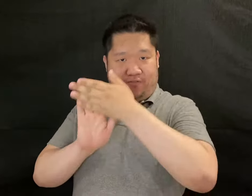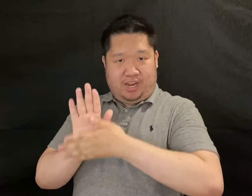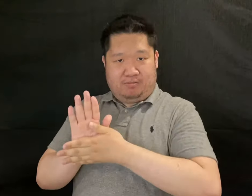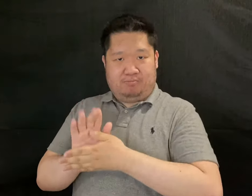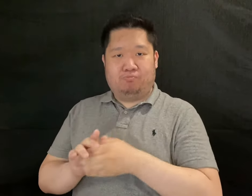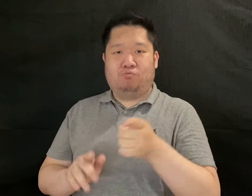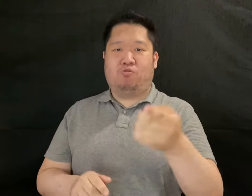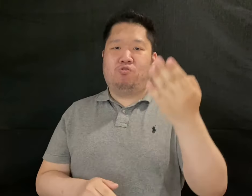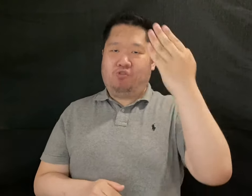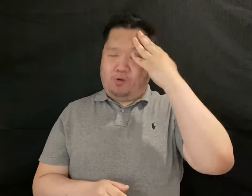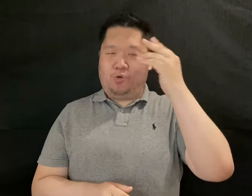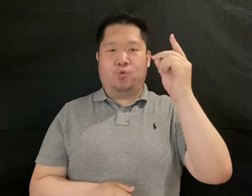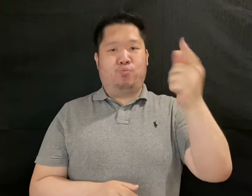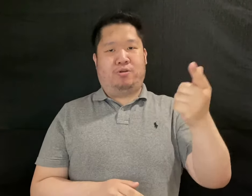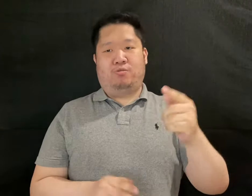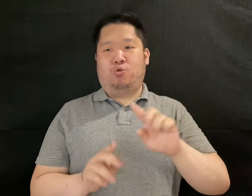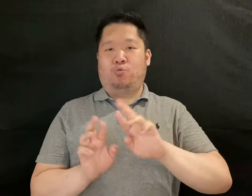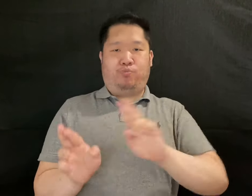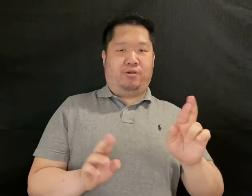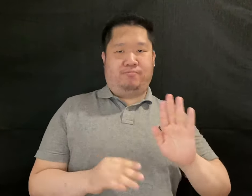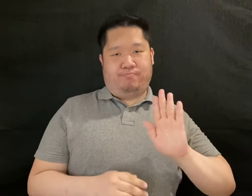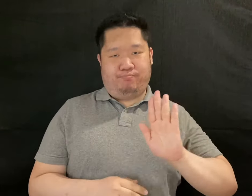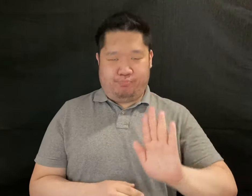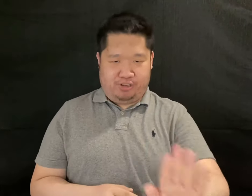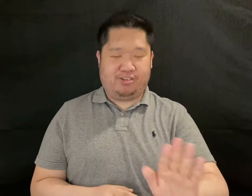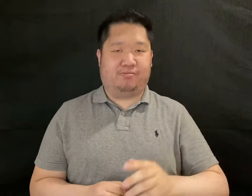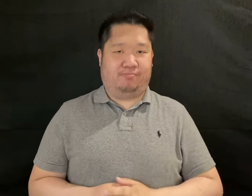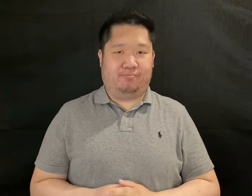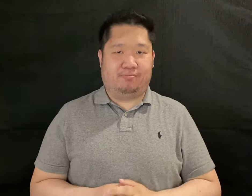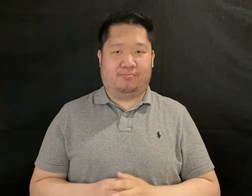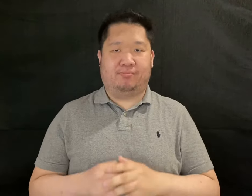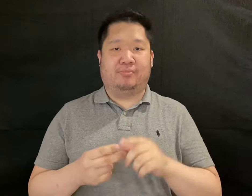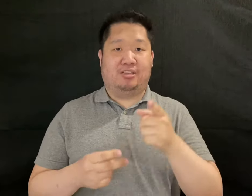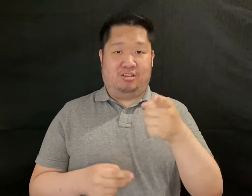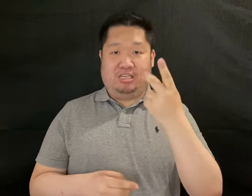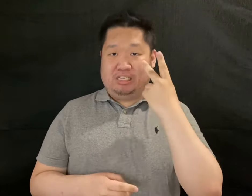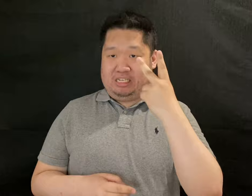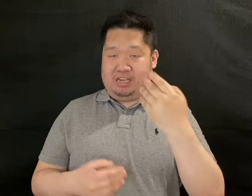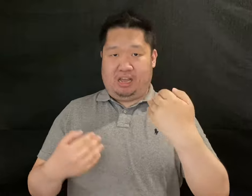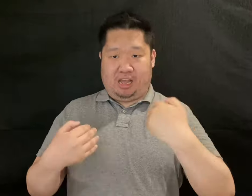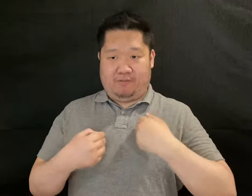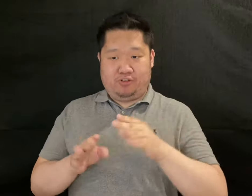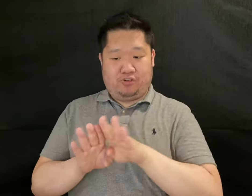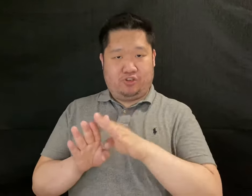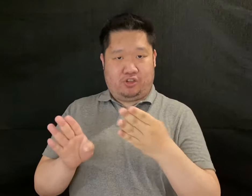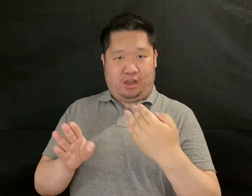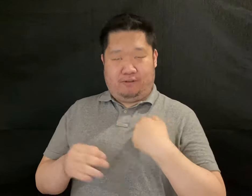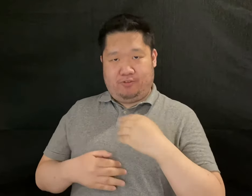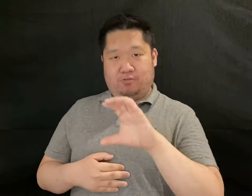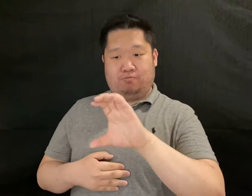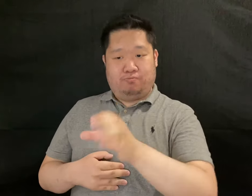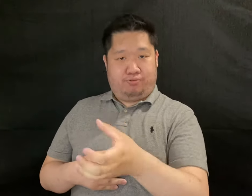you recognize that you expect to push the doors. When you see doors that have knobs,